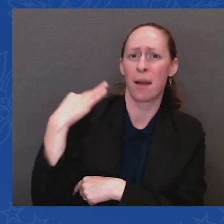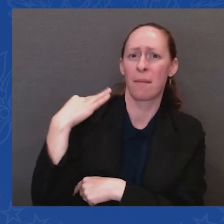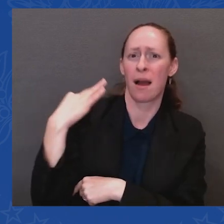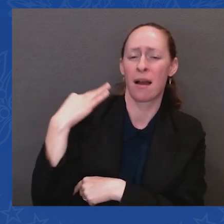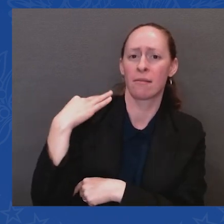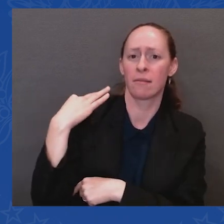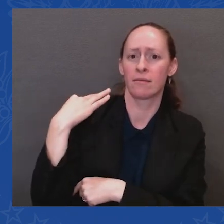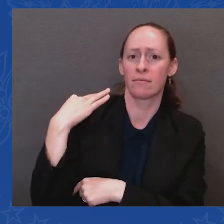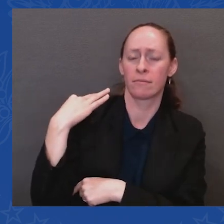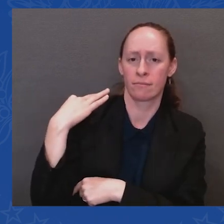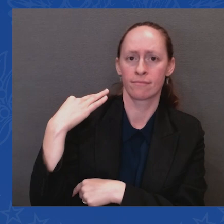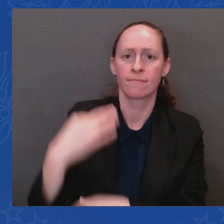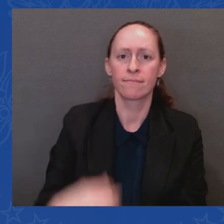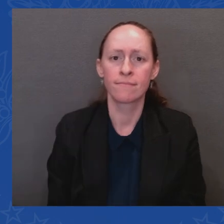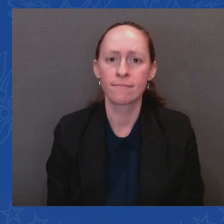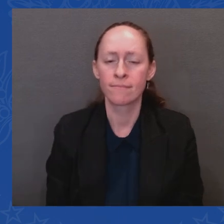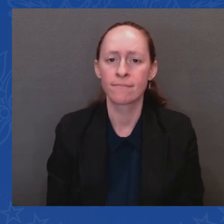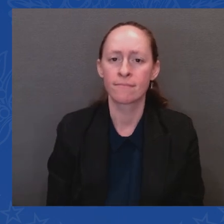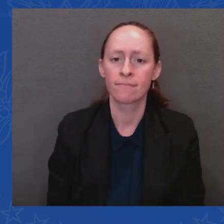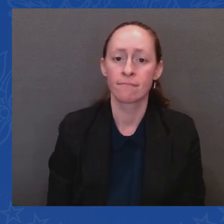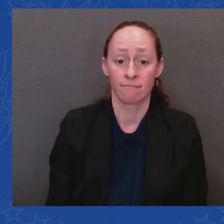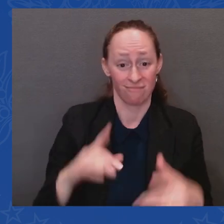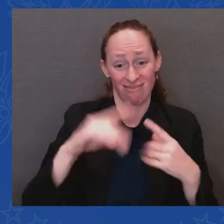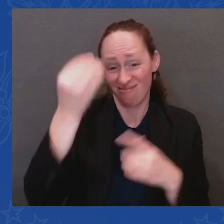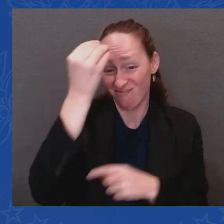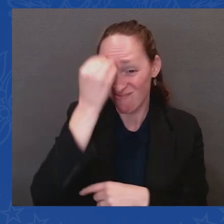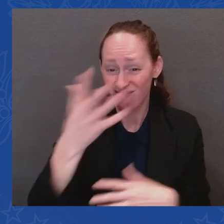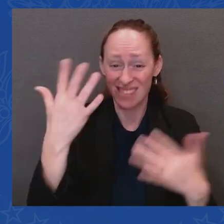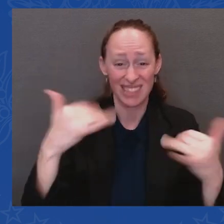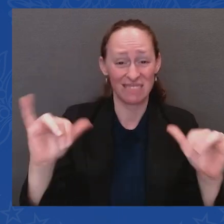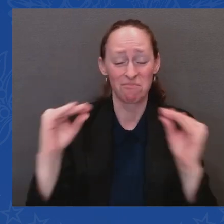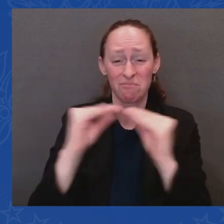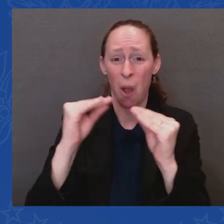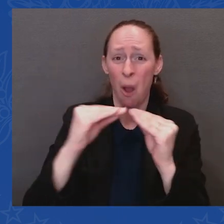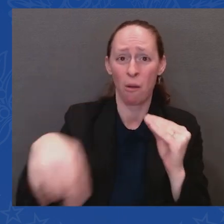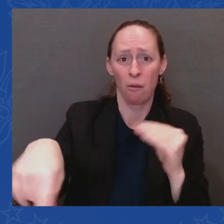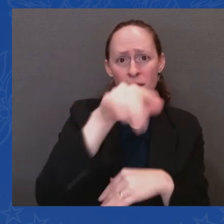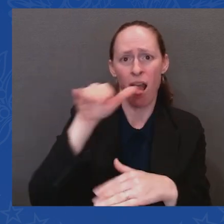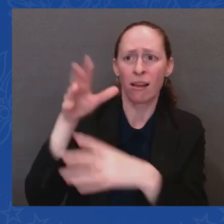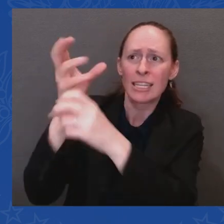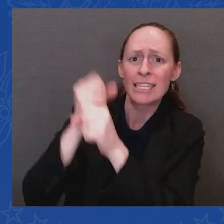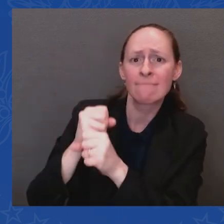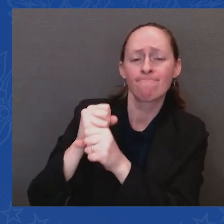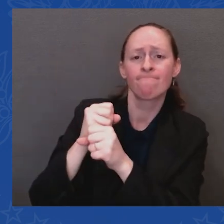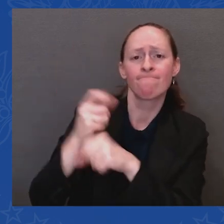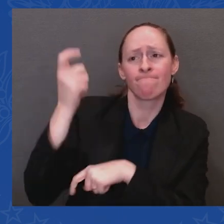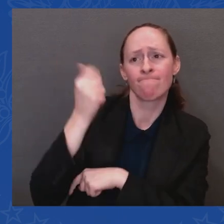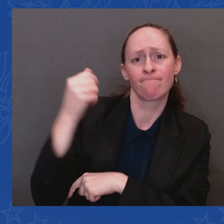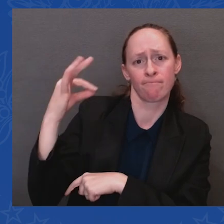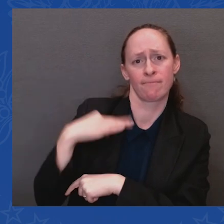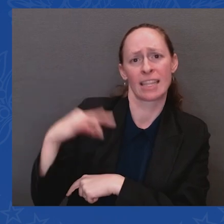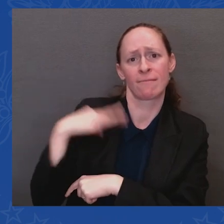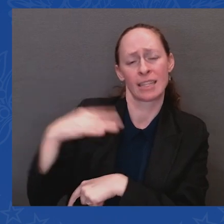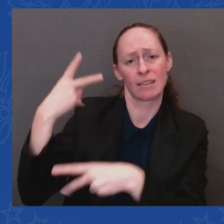But far, far too many are still are not getting what they need, the care they deserve.